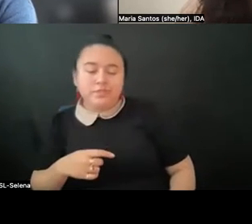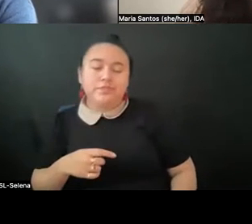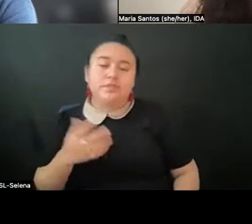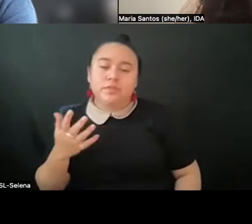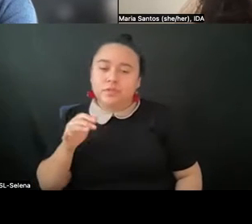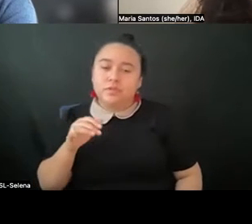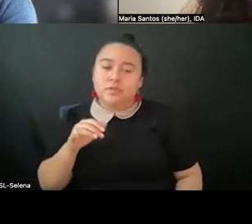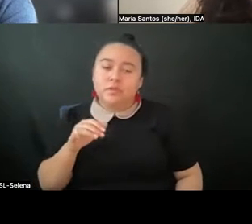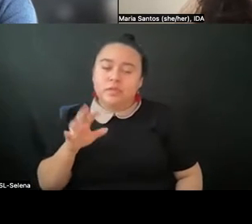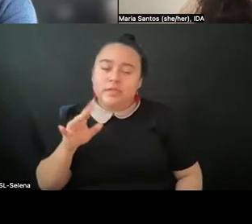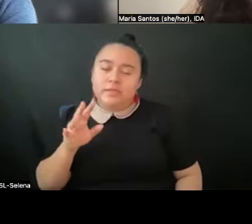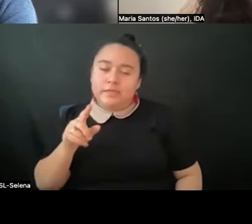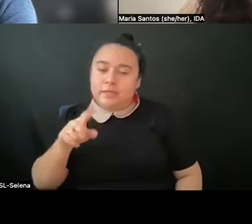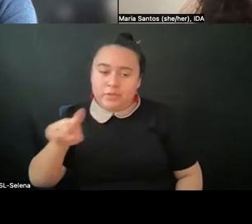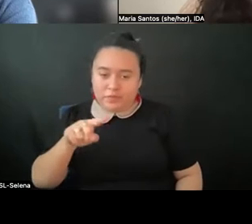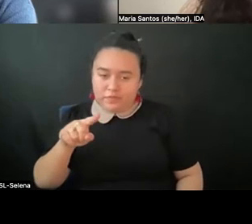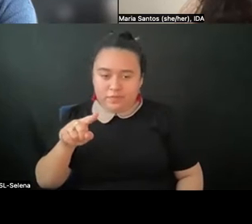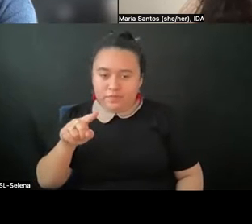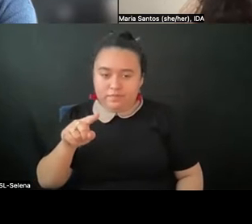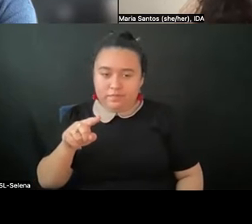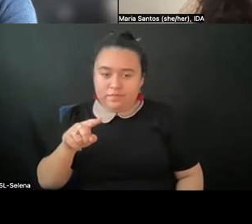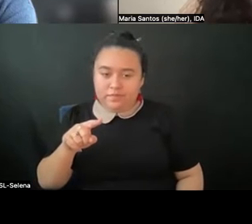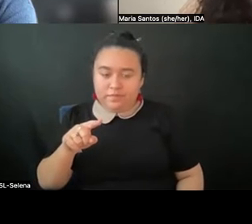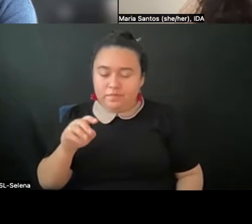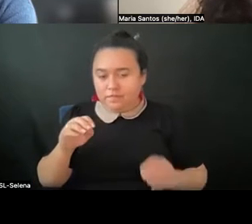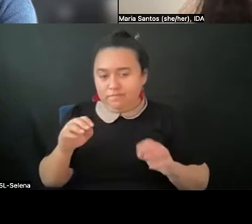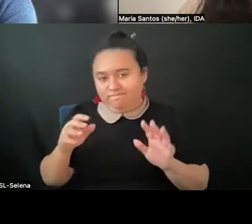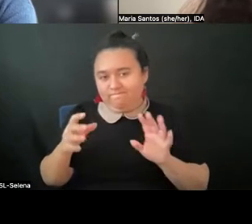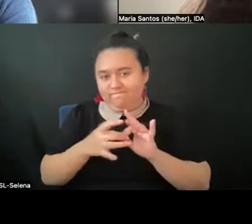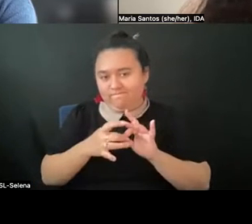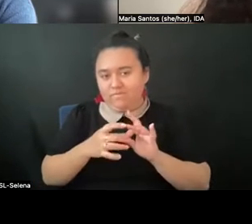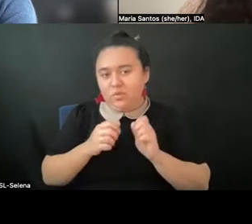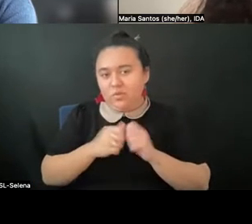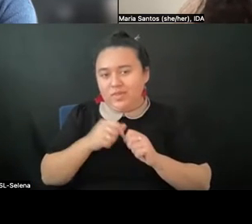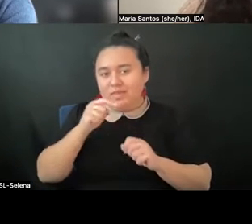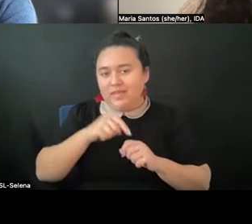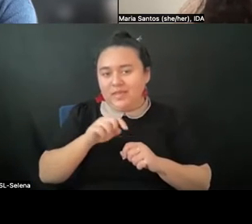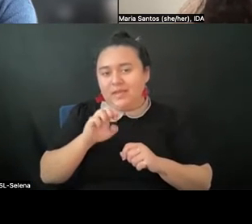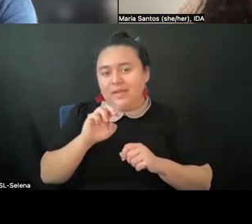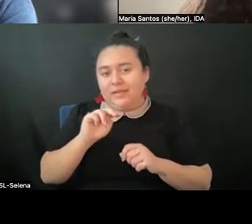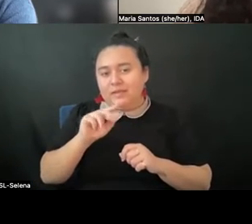Those who have more of a history with the enterprise fund, no.